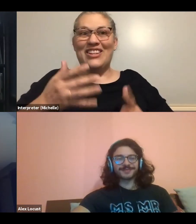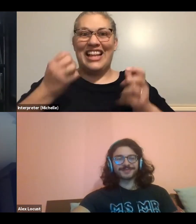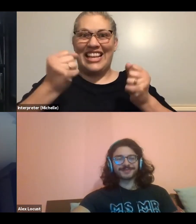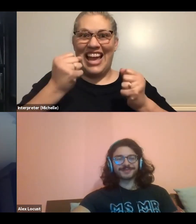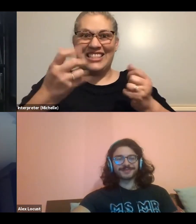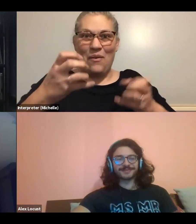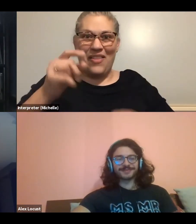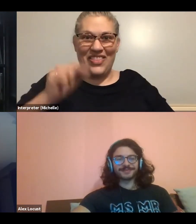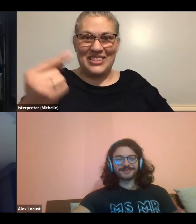Emily Beitiks: Maybe Matt.